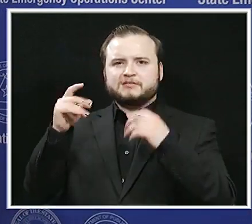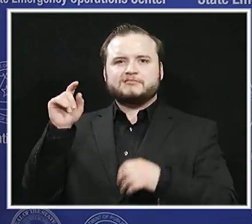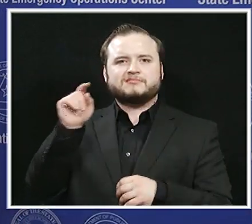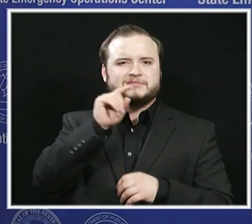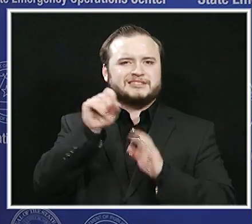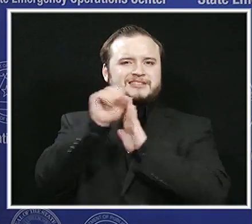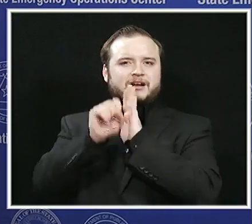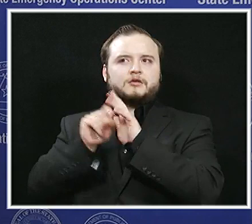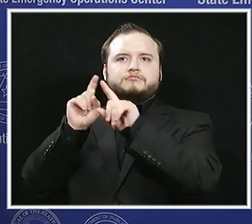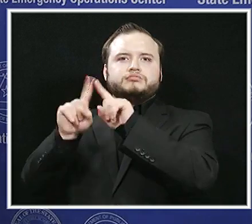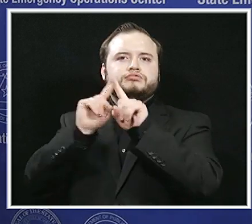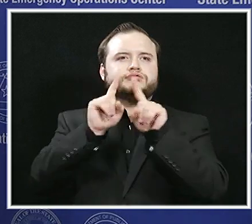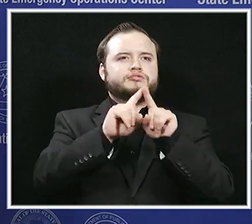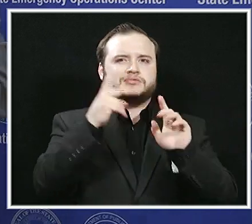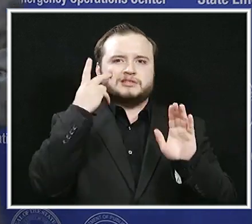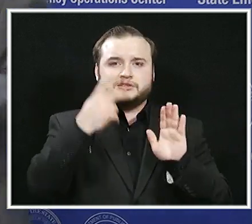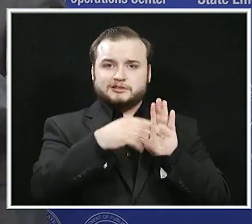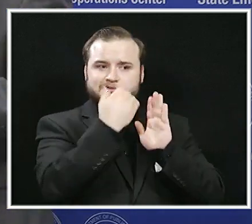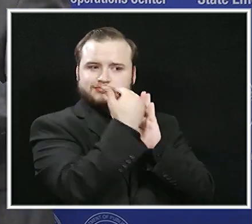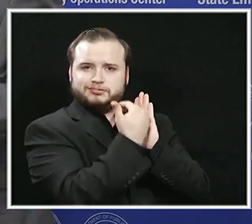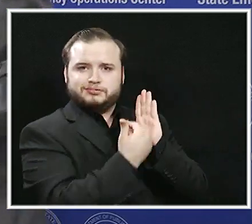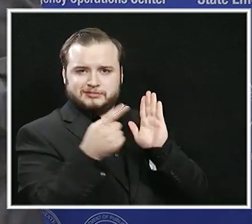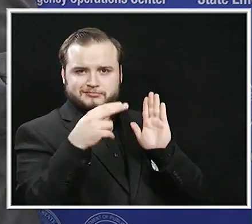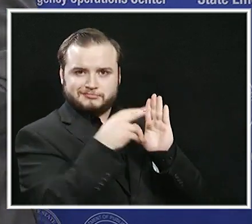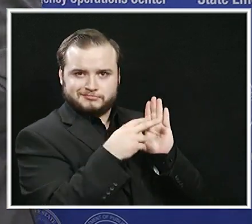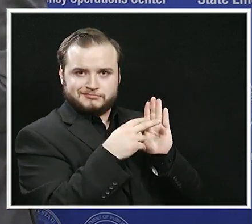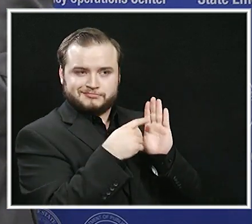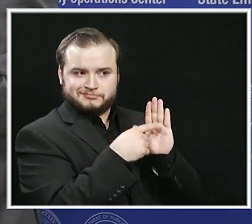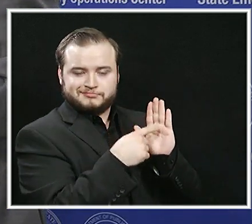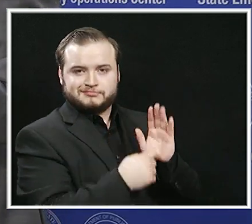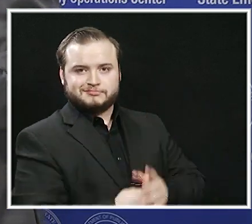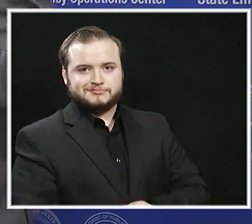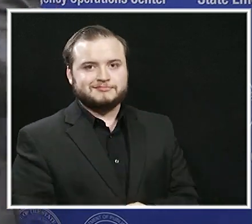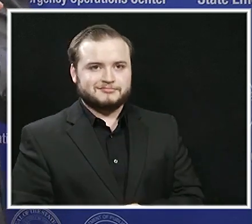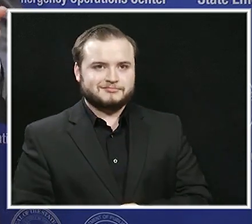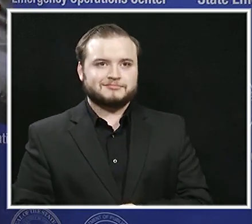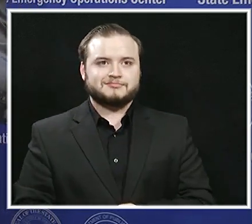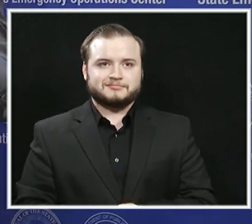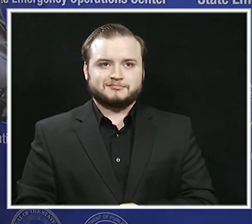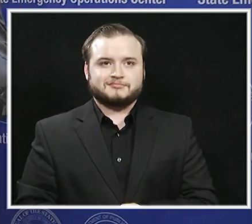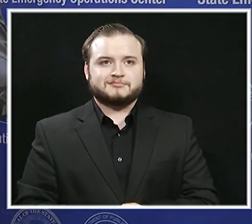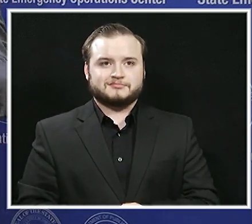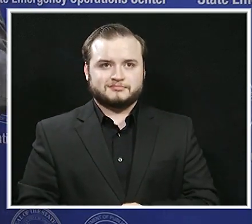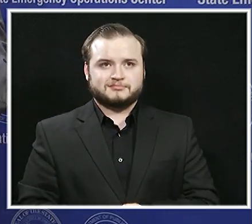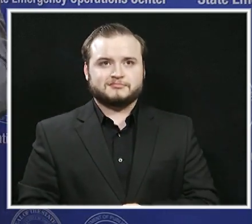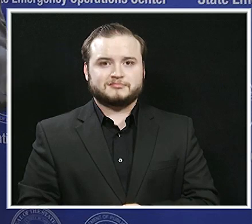There's a lot of states, and I'm going to step here and point at this. That were bunched together right here.